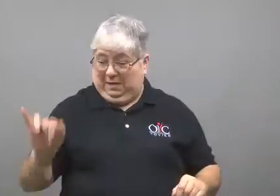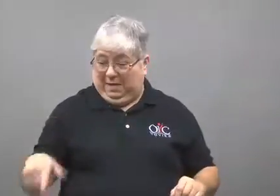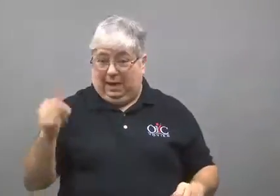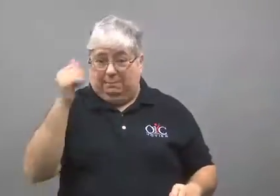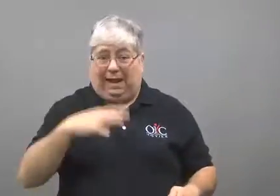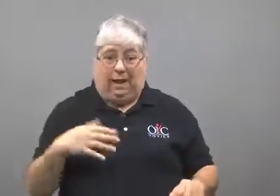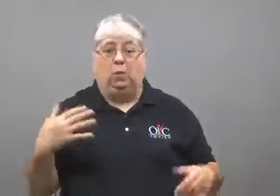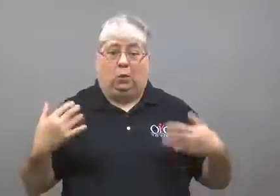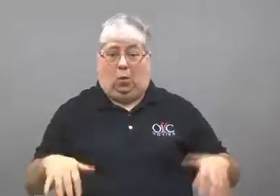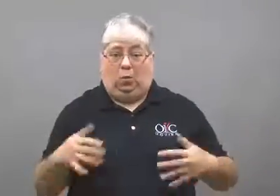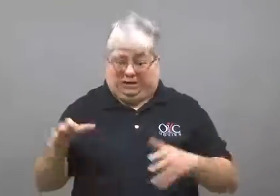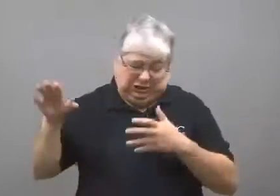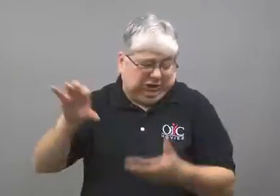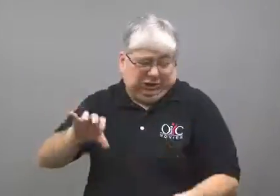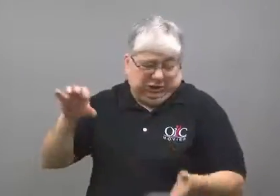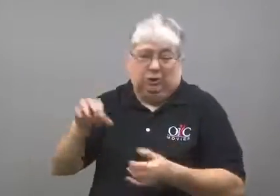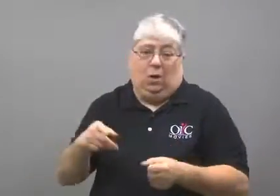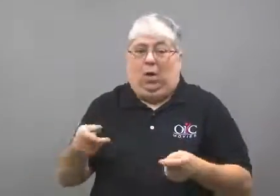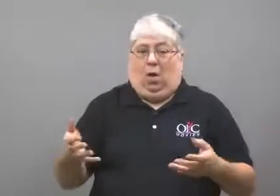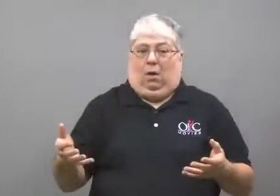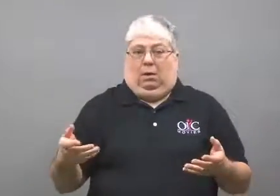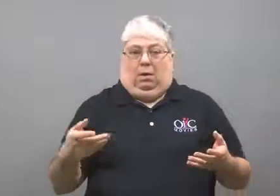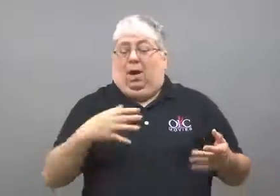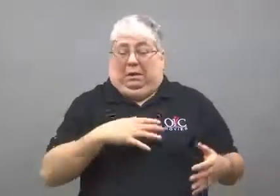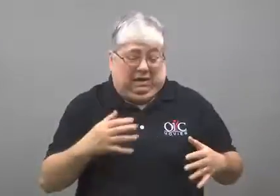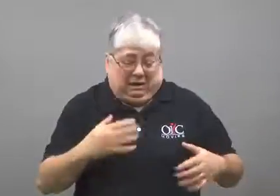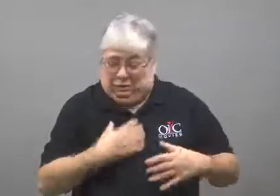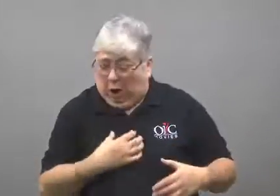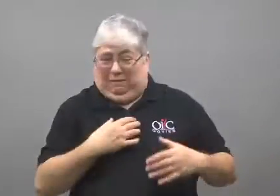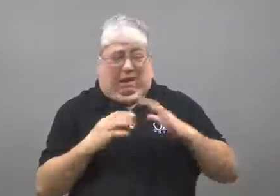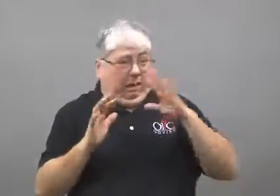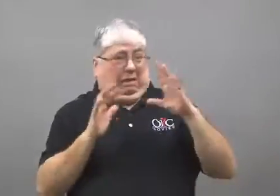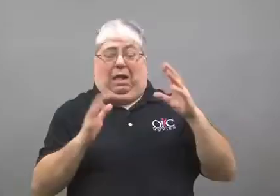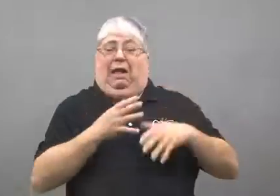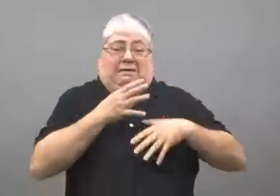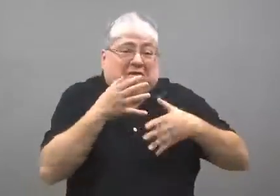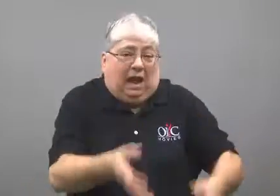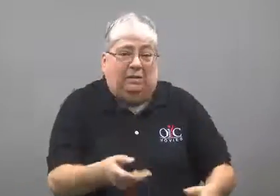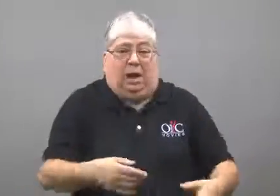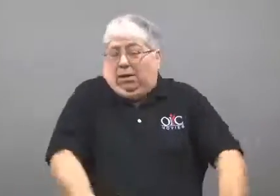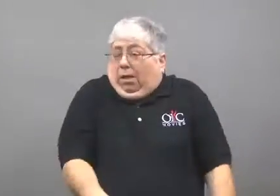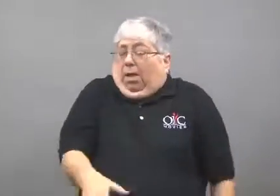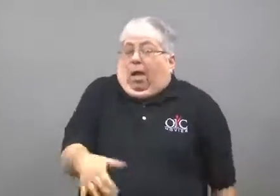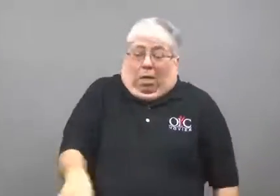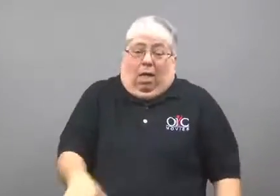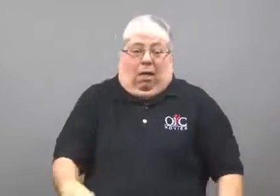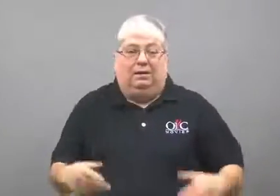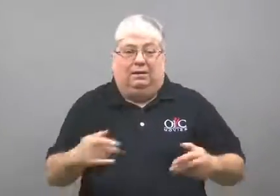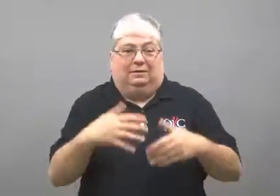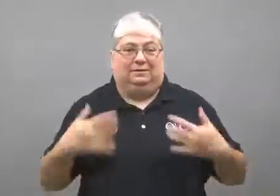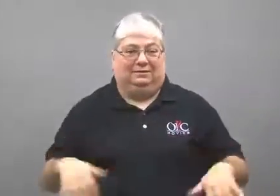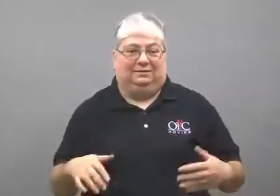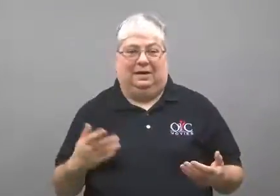The man coughed, vomited, and had involuntary spasms.